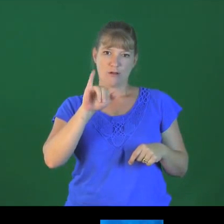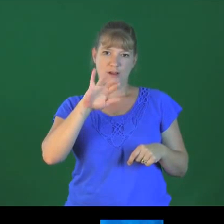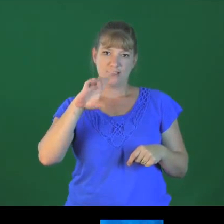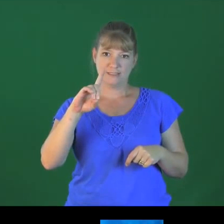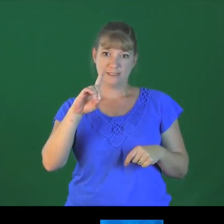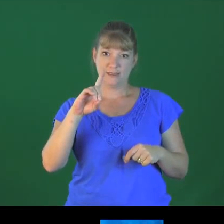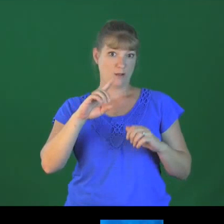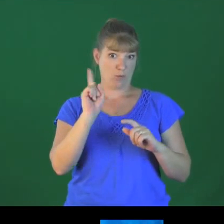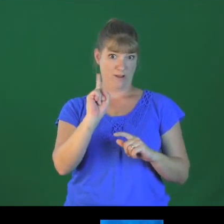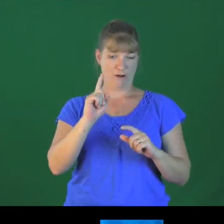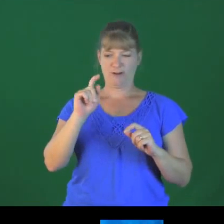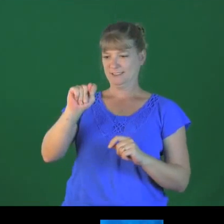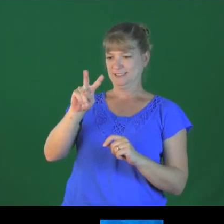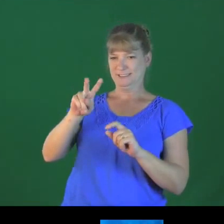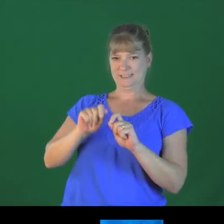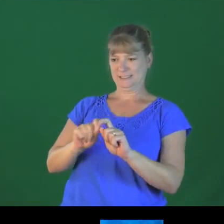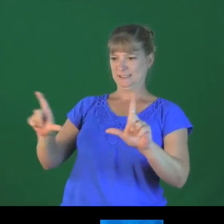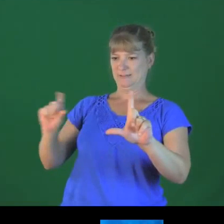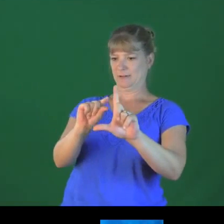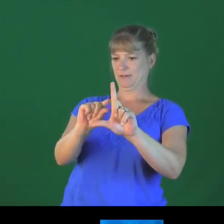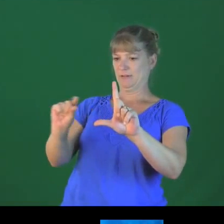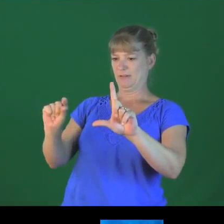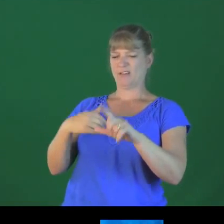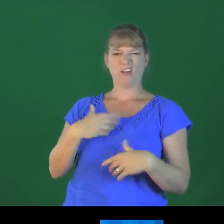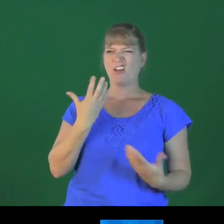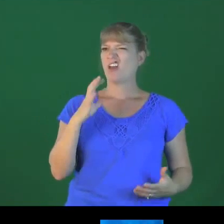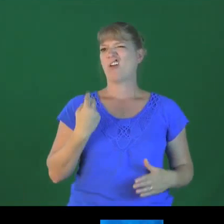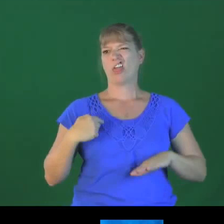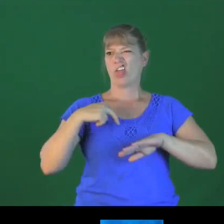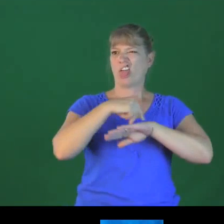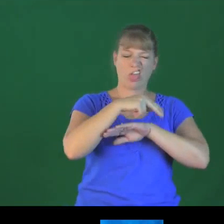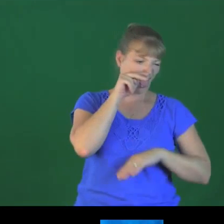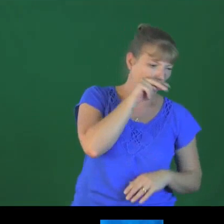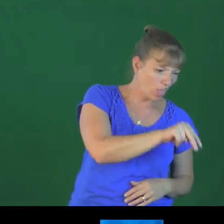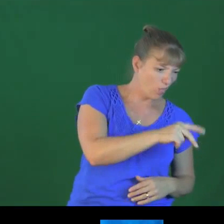if you're watching TV. If you don't want to get up and check who's calling, this might be